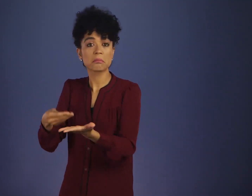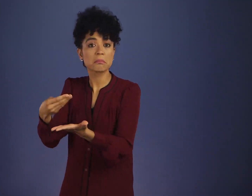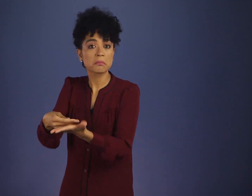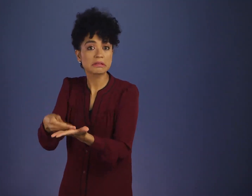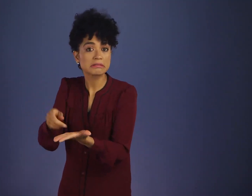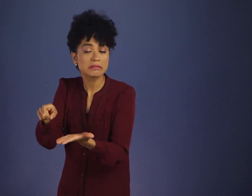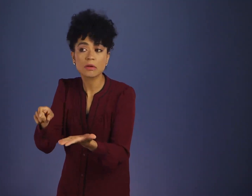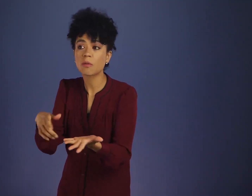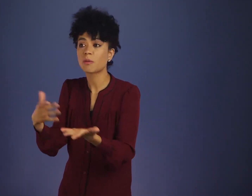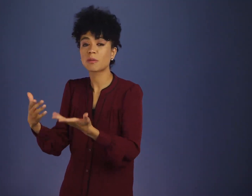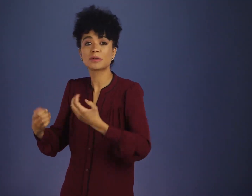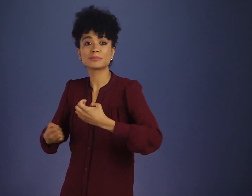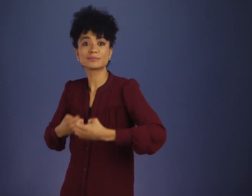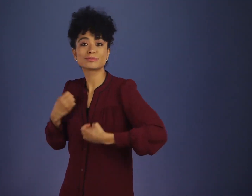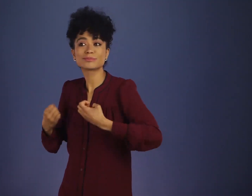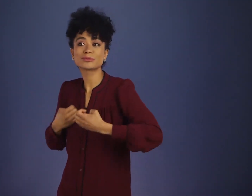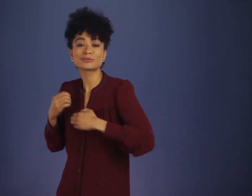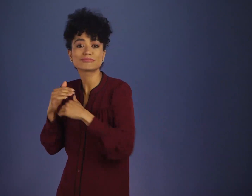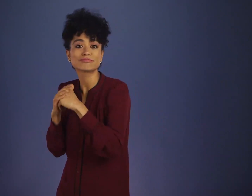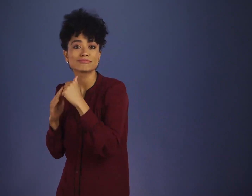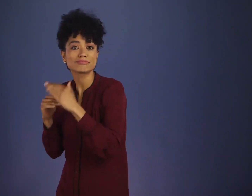as well as his standing in the community.